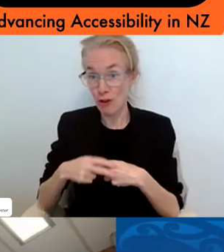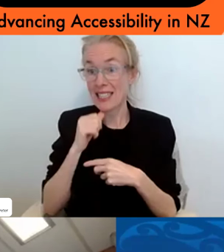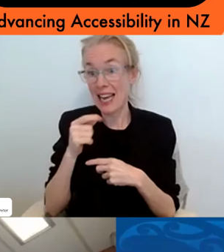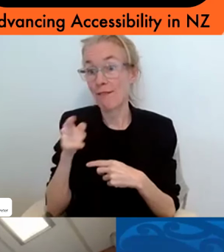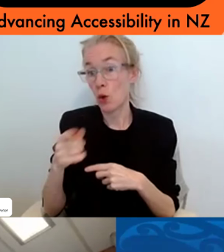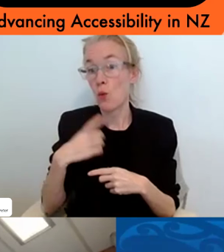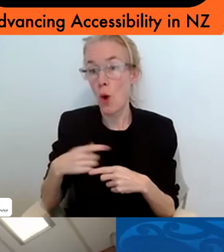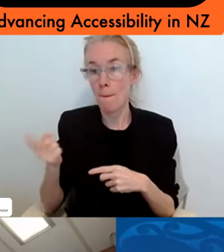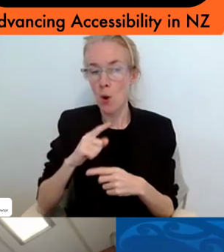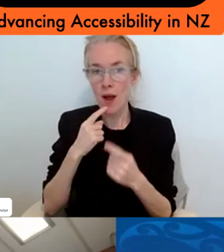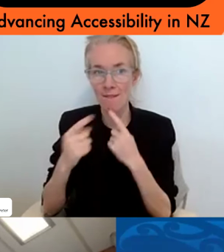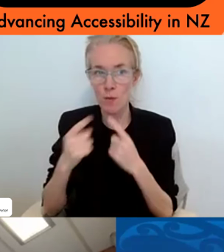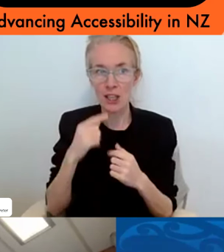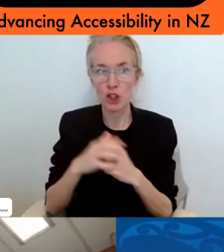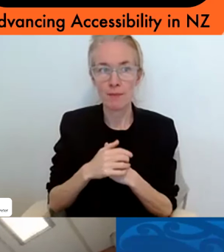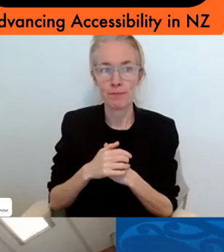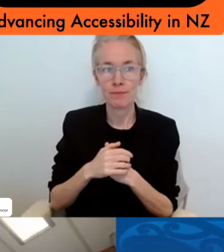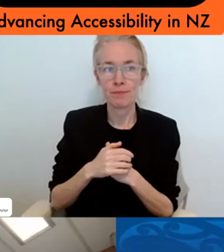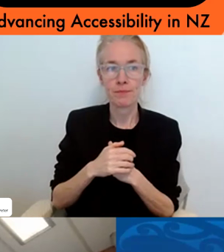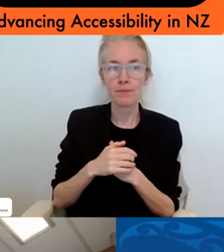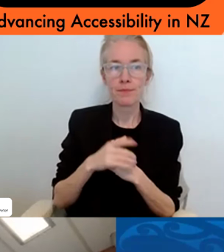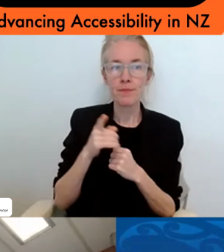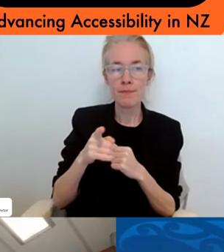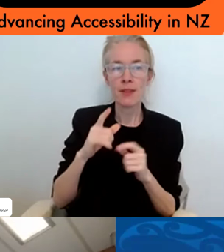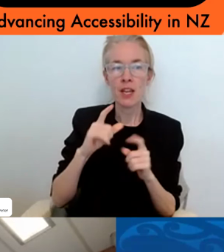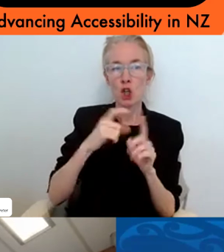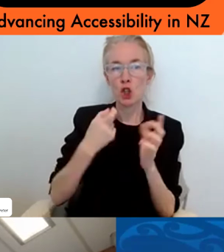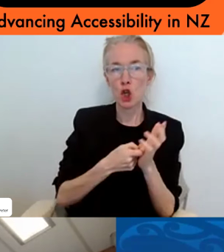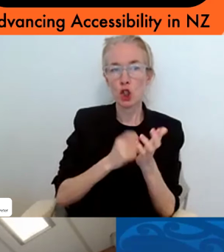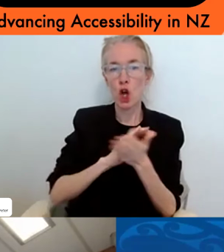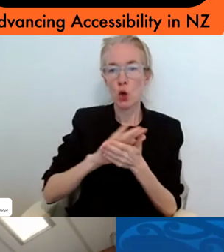it sounds like really important topics. I think the fact that you